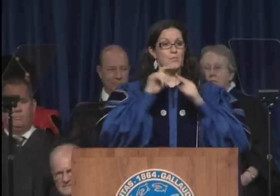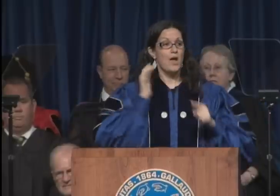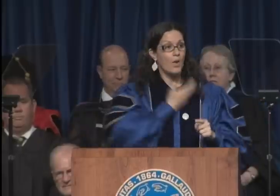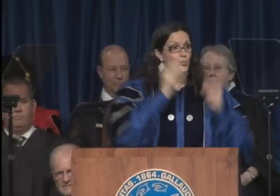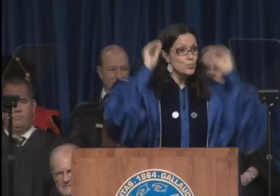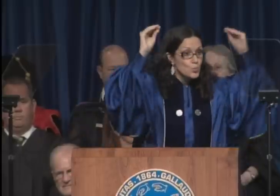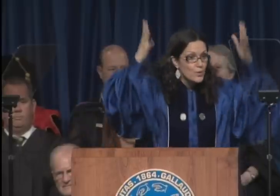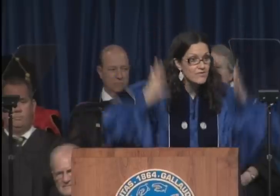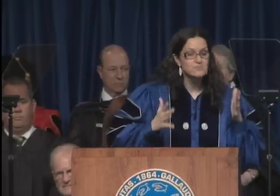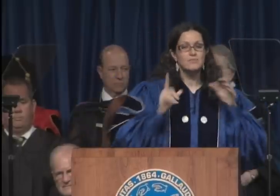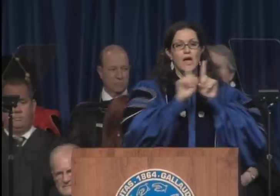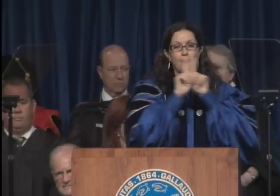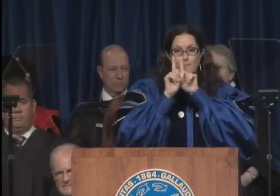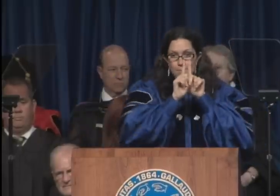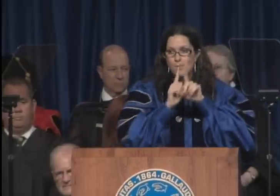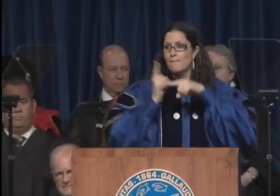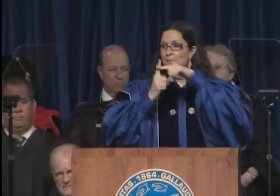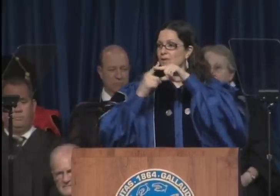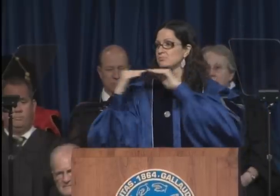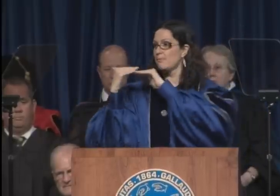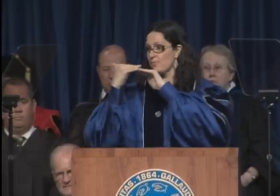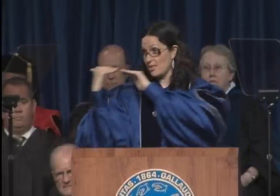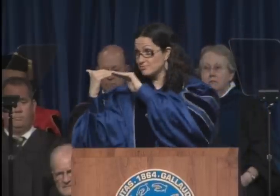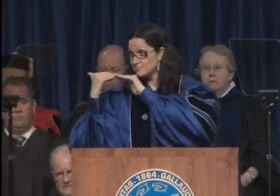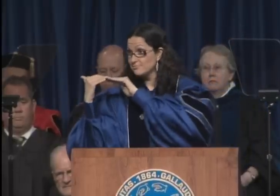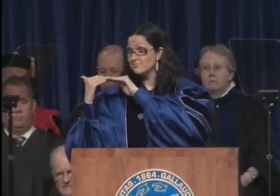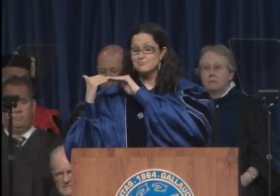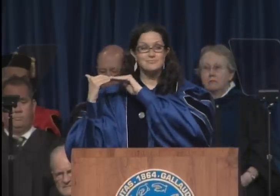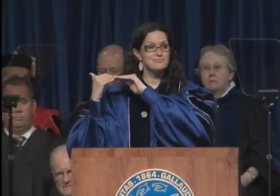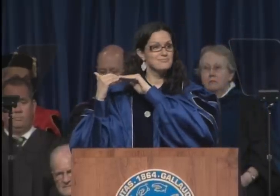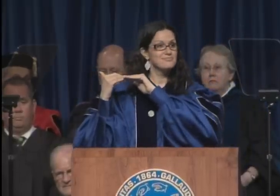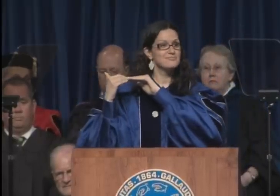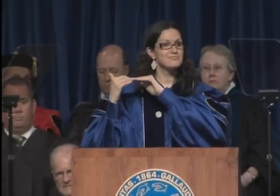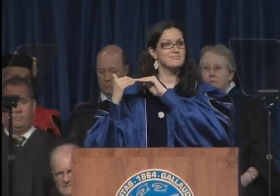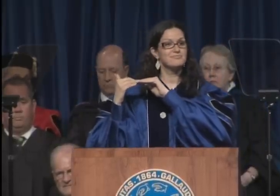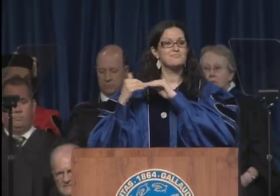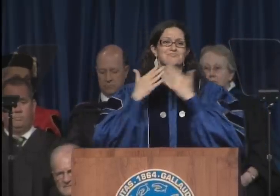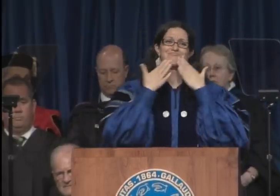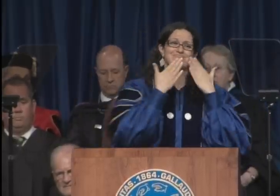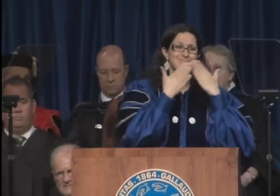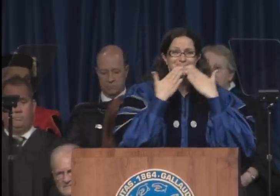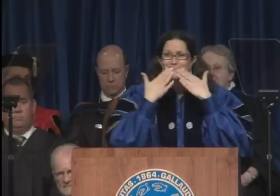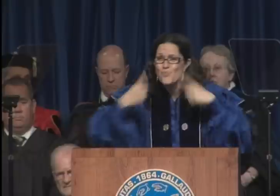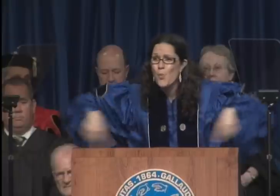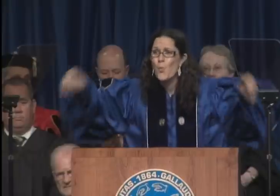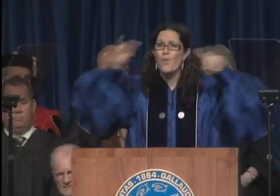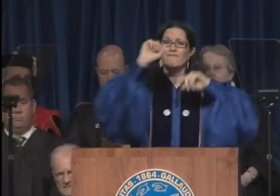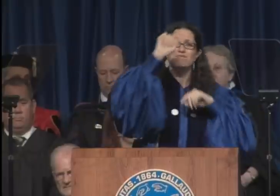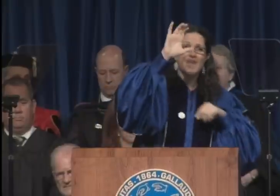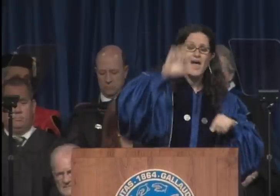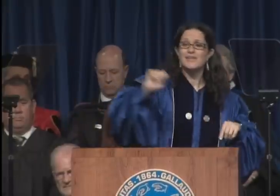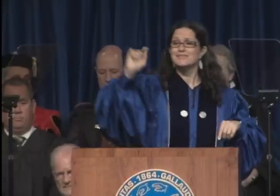Our success would not be possible here today without the great support of our professors, mentors, and colleagues.